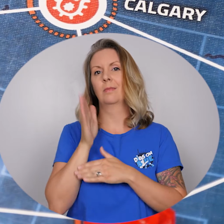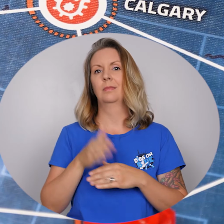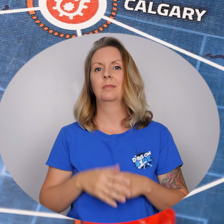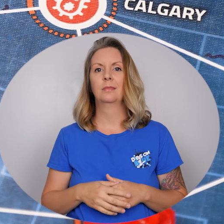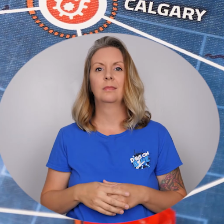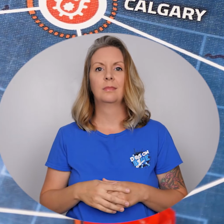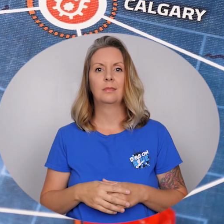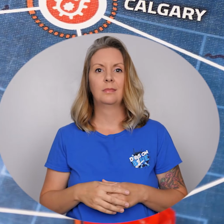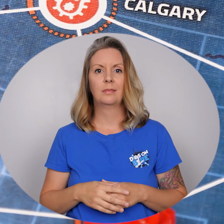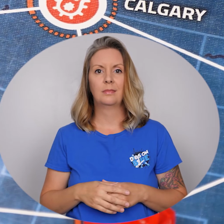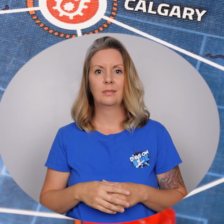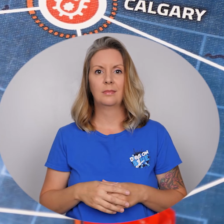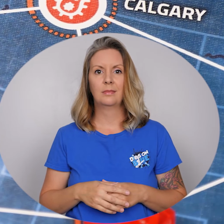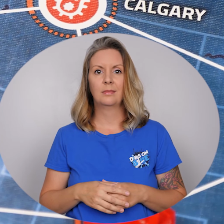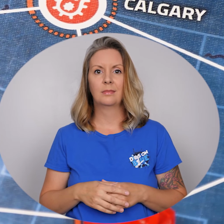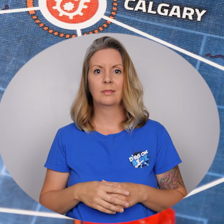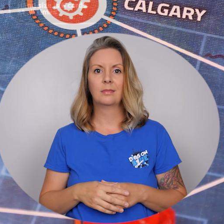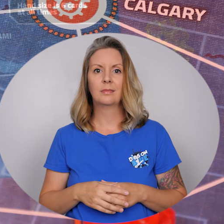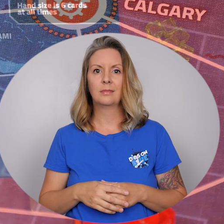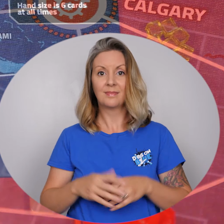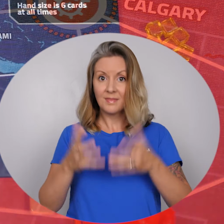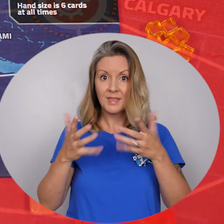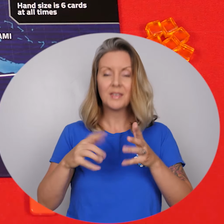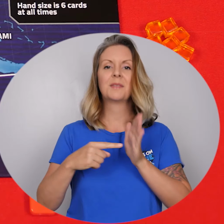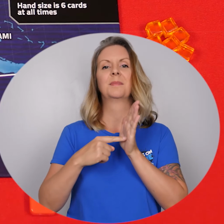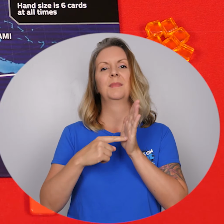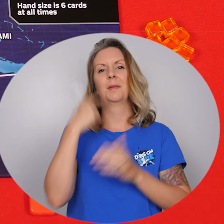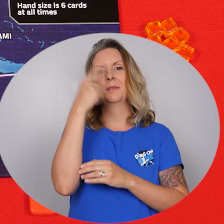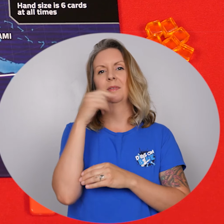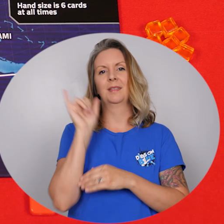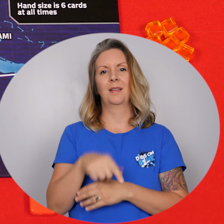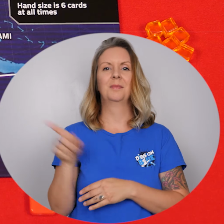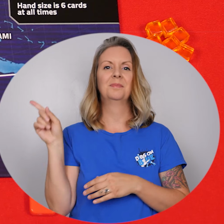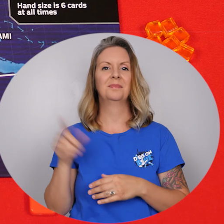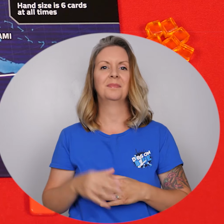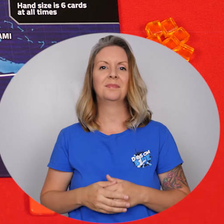of the cities that end up being revealed. It will look something like this when you’re